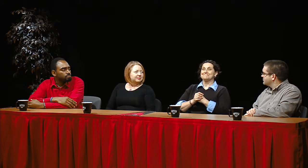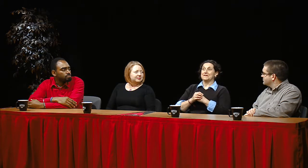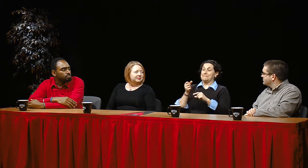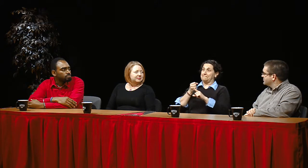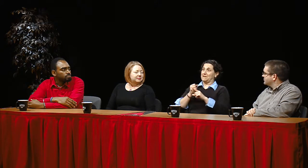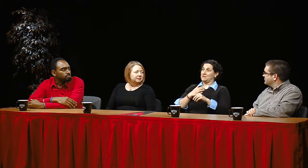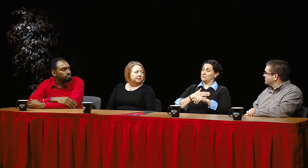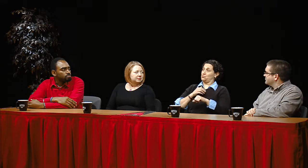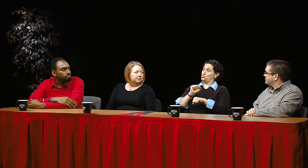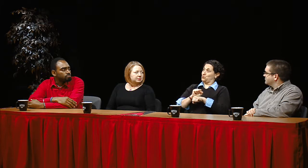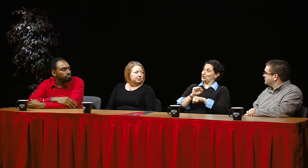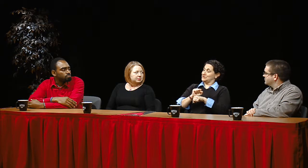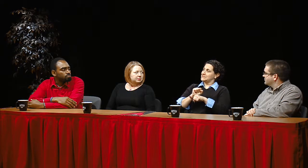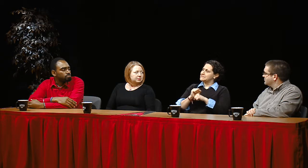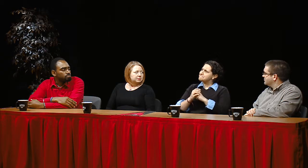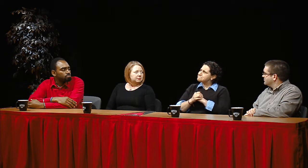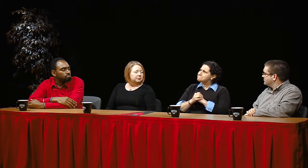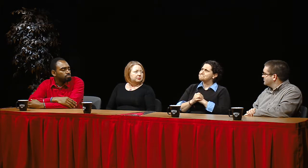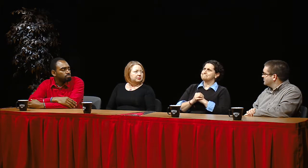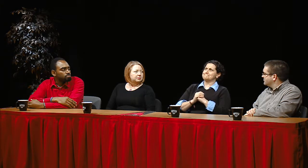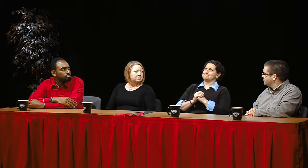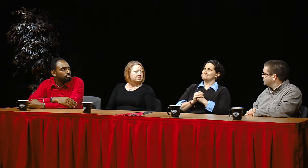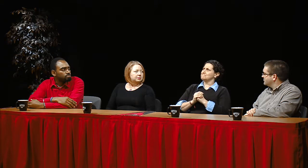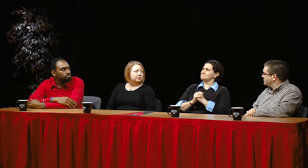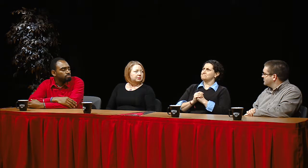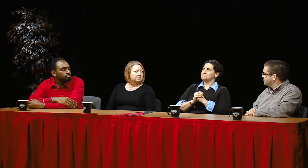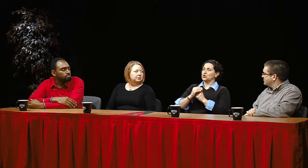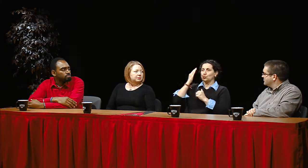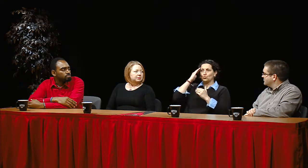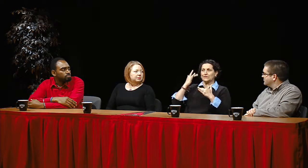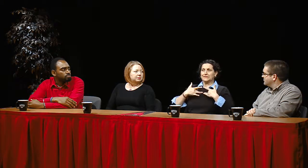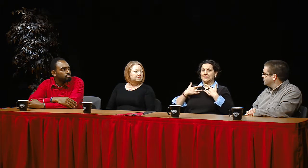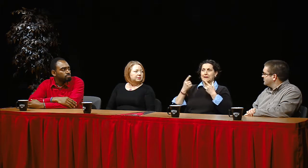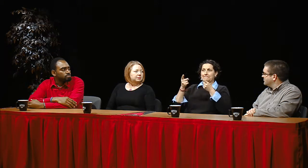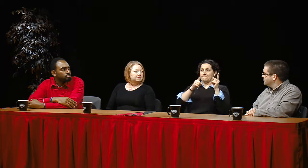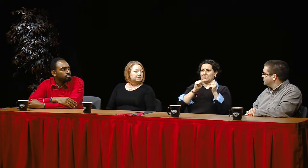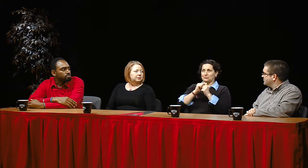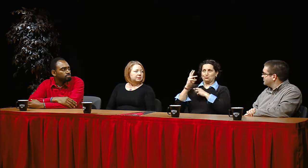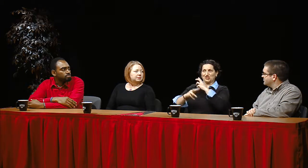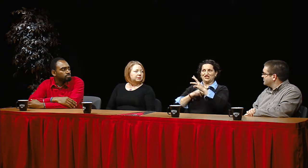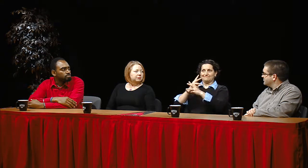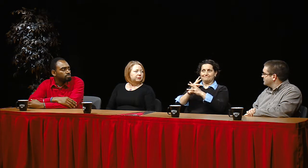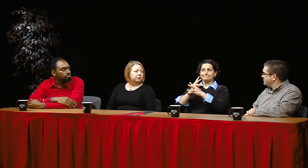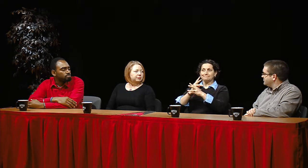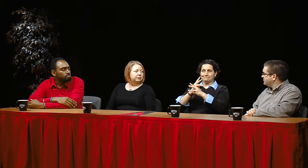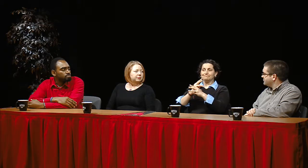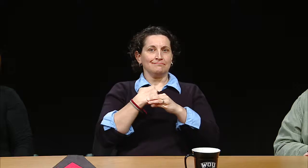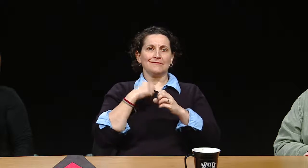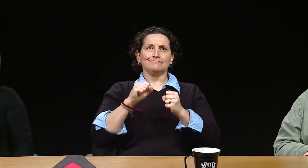I feel so fortunate to learn as I'm captioning, but I do recall it being very challenging --